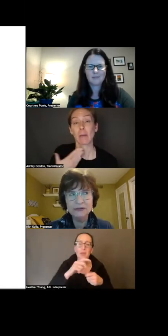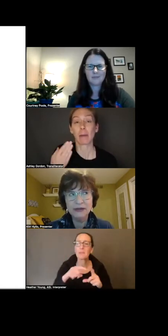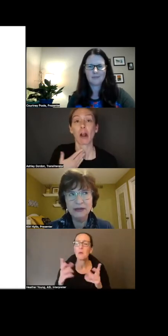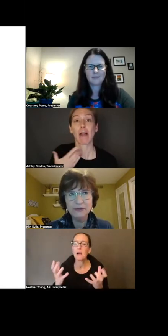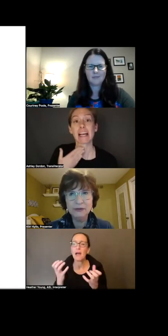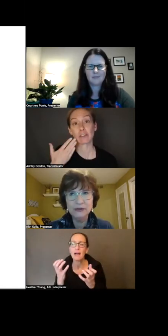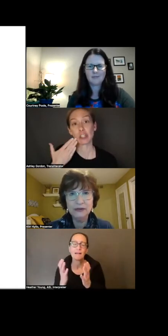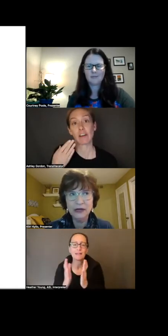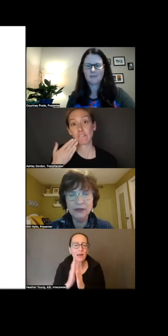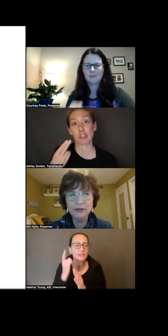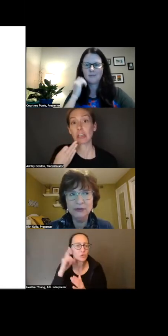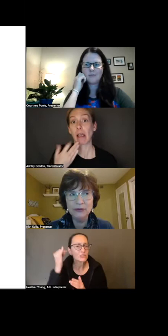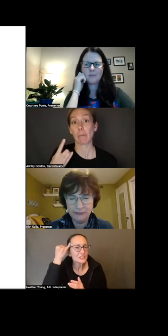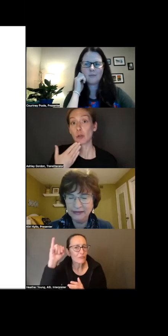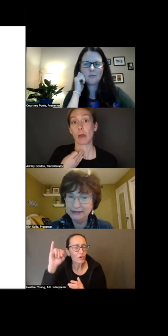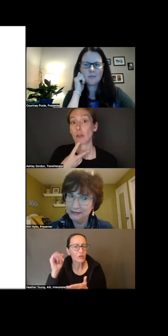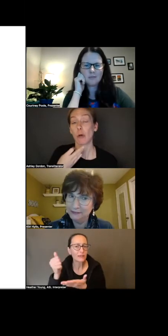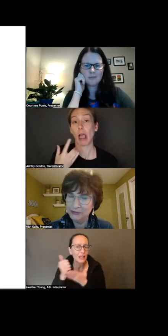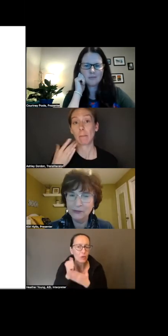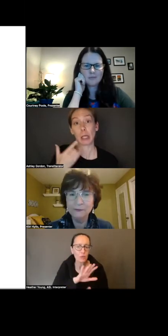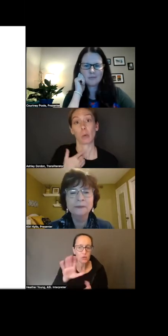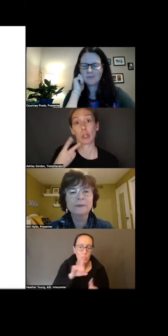to have you help me with your responses. So,